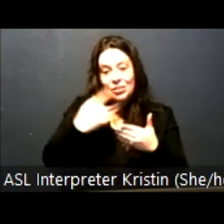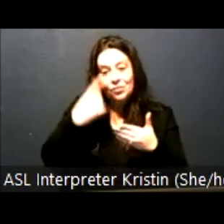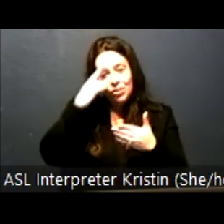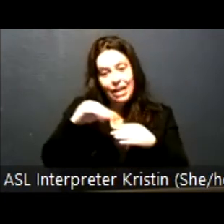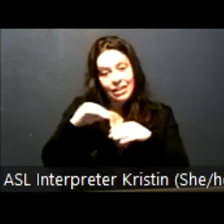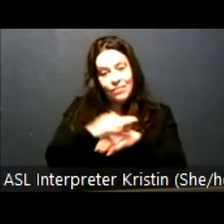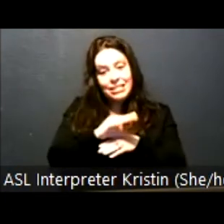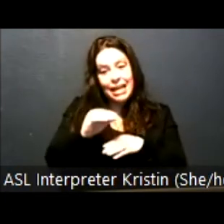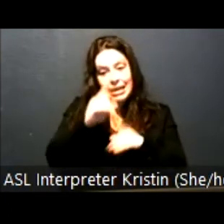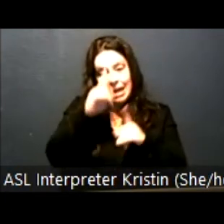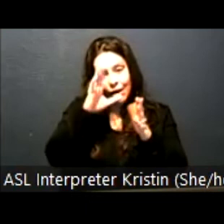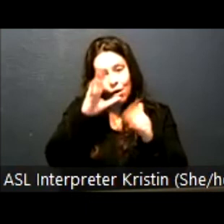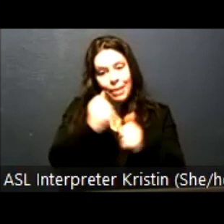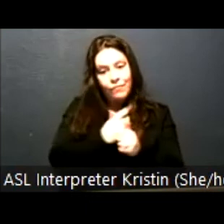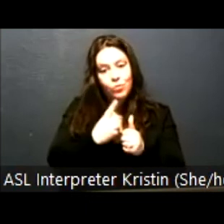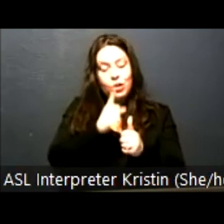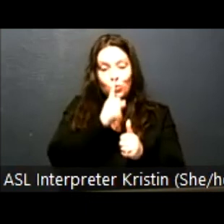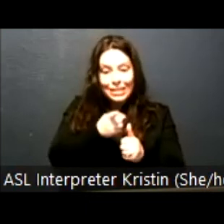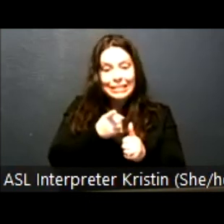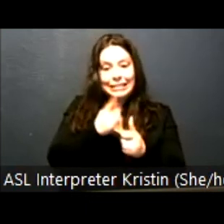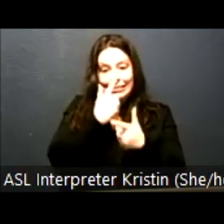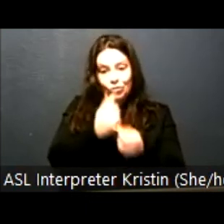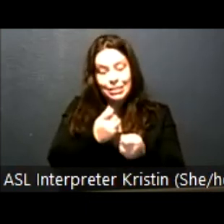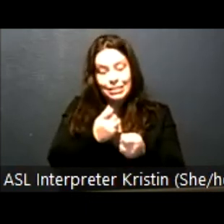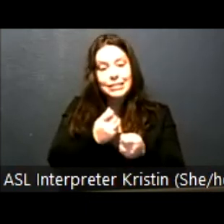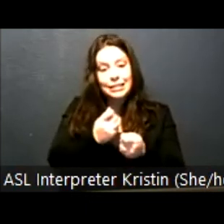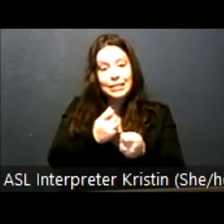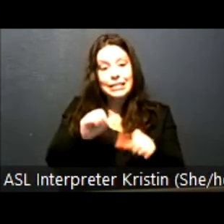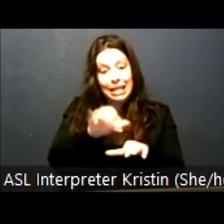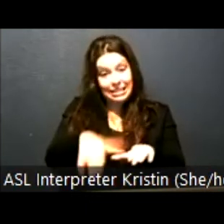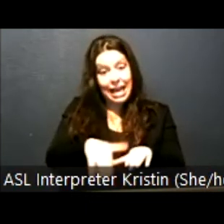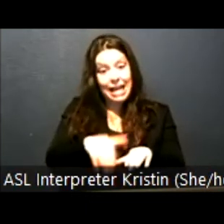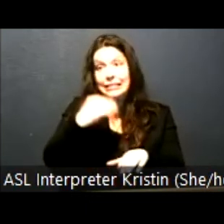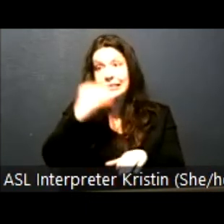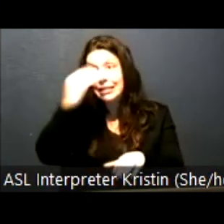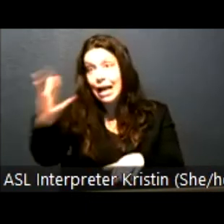does just that and reaches out and tells you know, their teacher or a mentor in their life um that